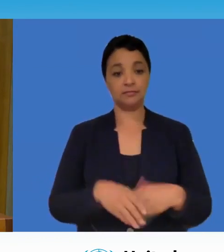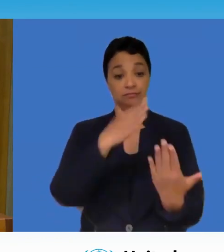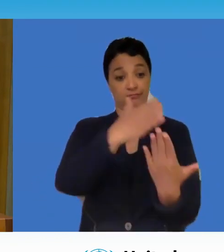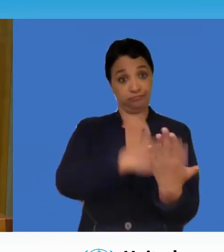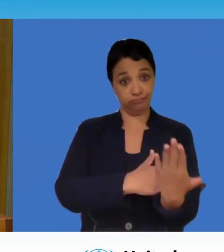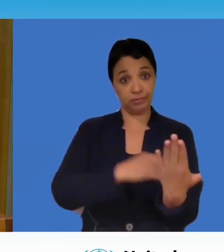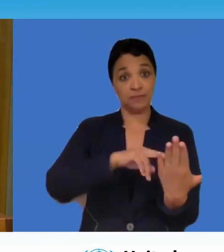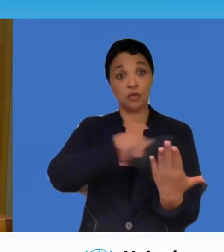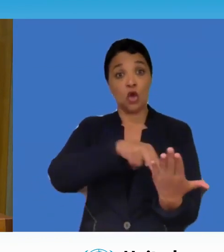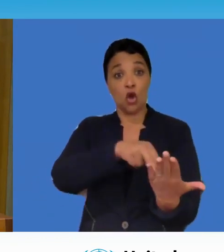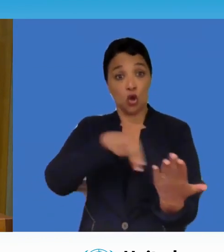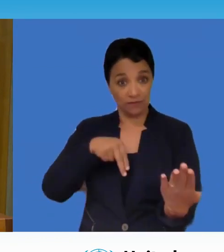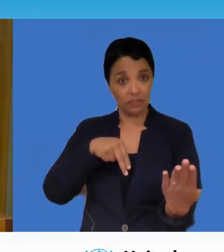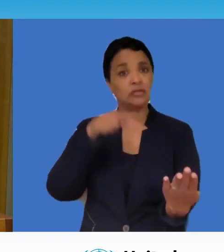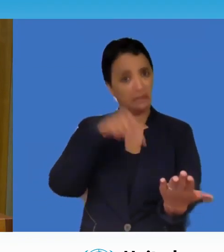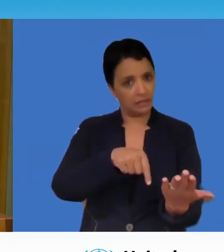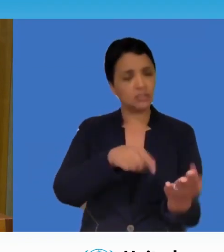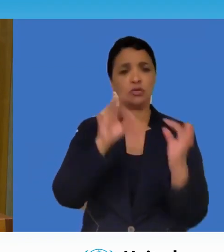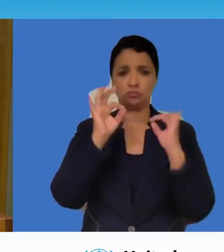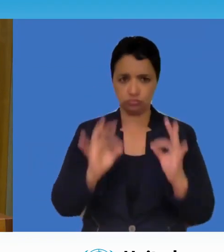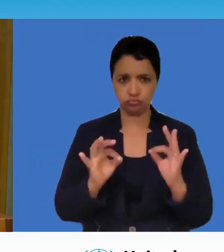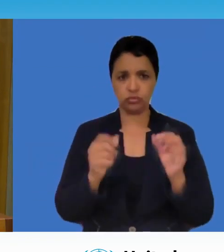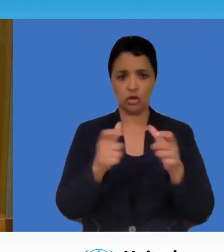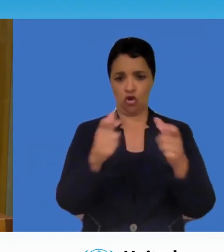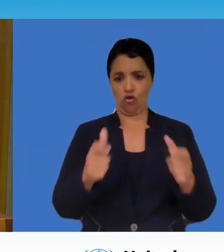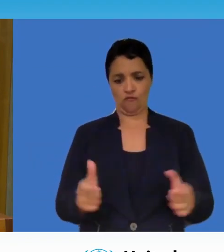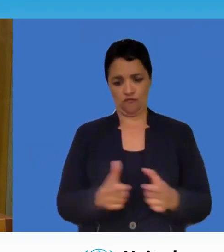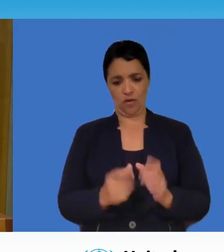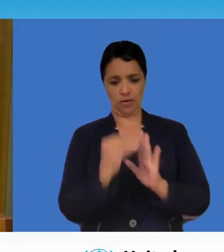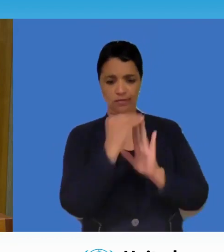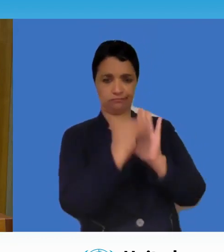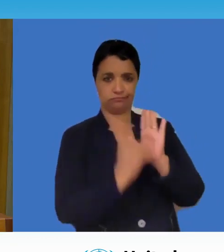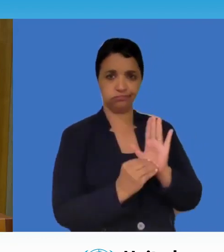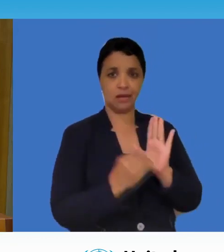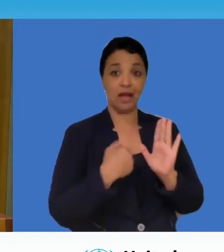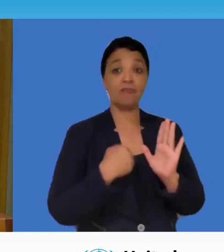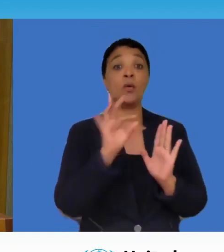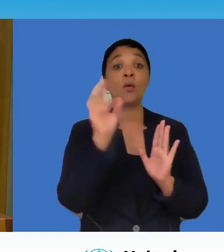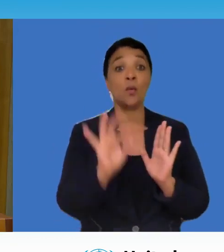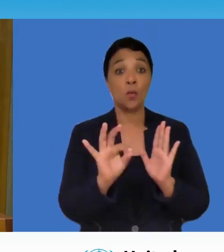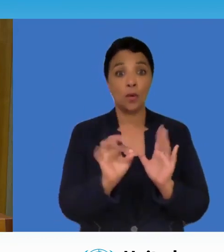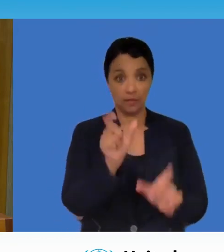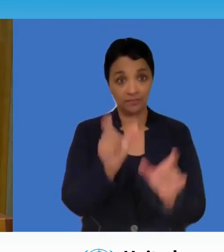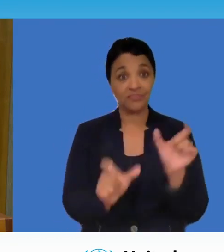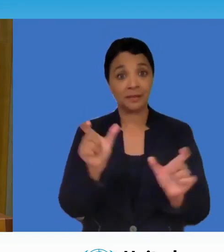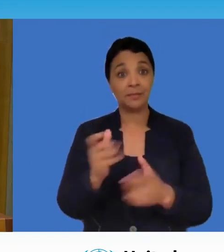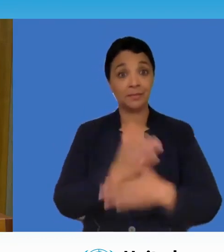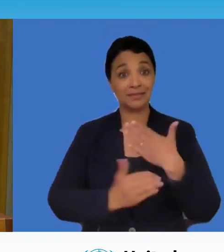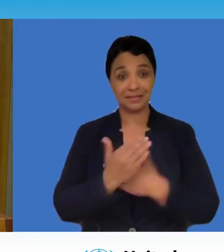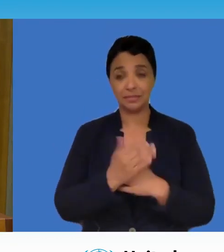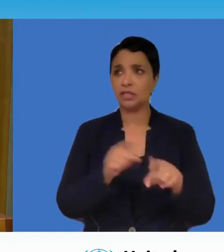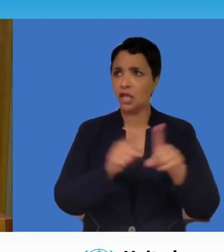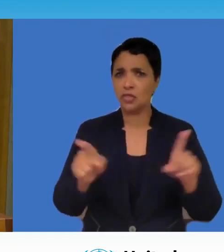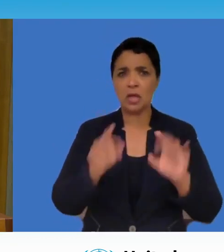crpd provides a comprehensive framework to ensure the rights and needs of persons with